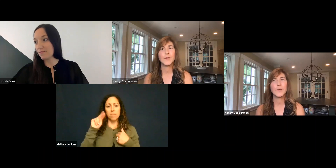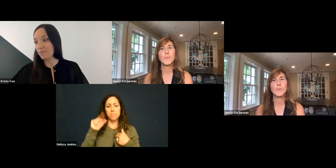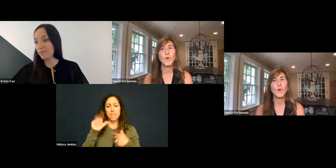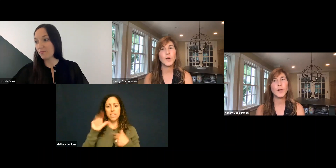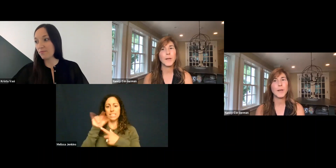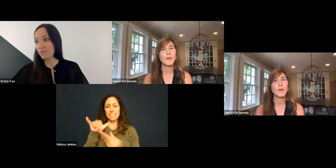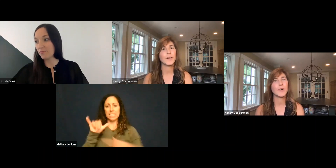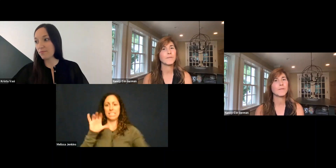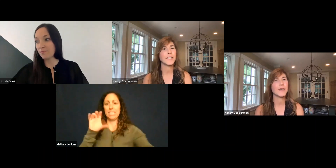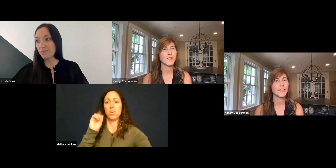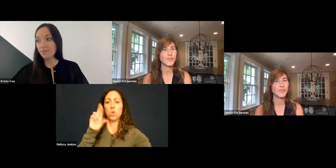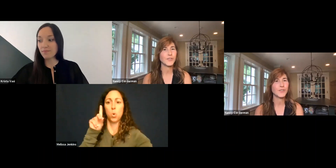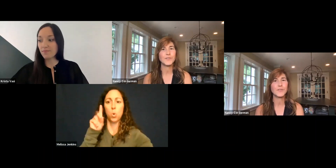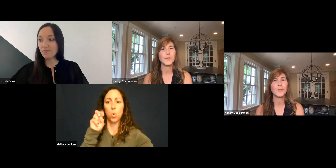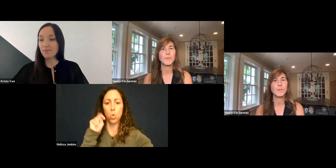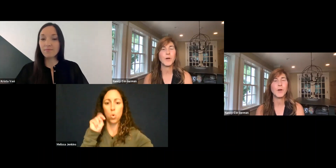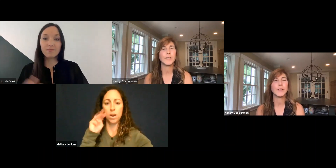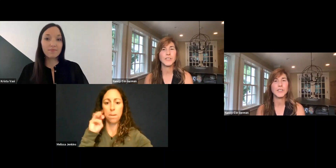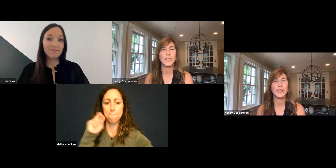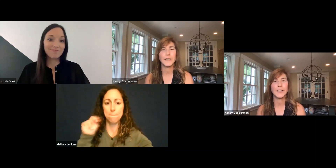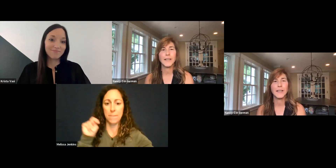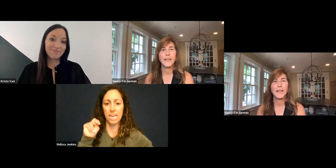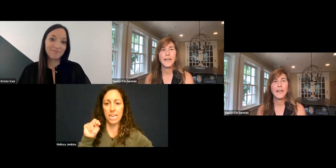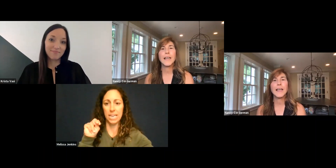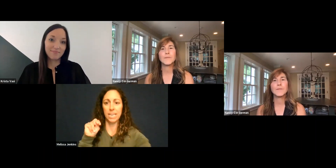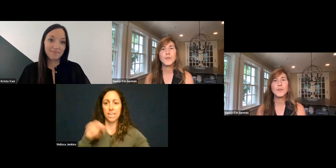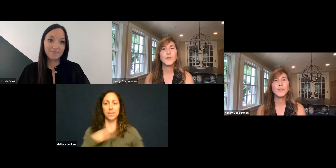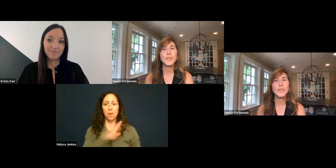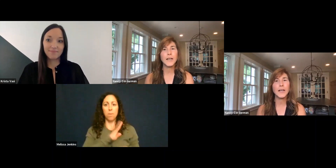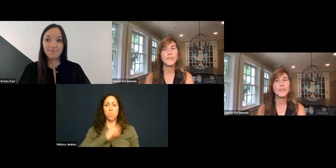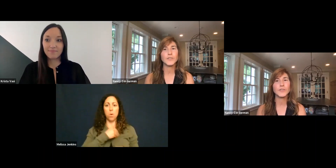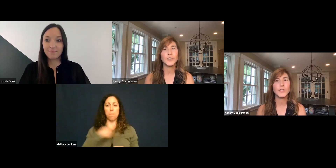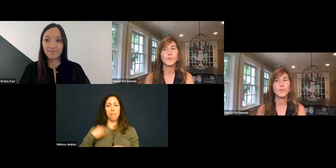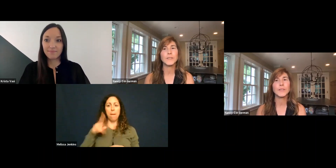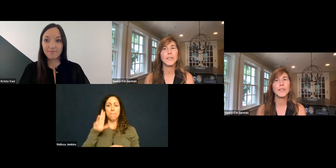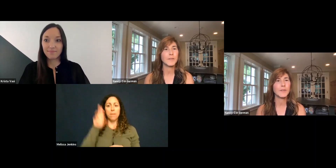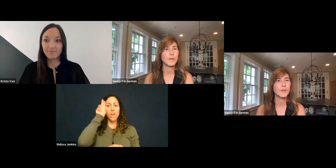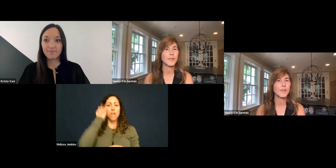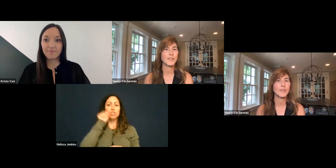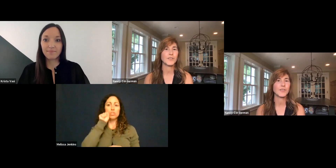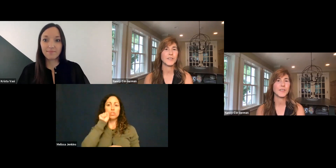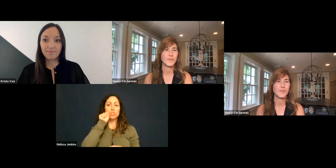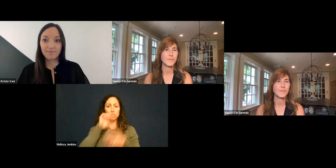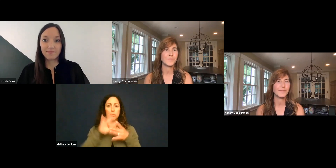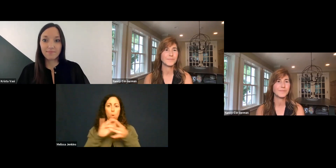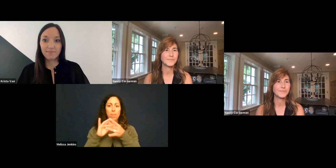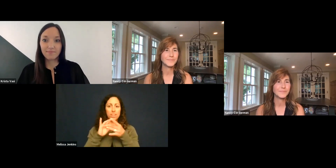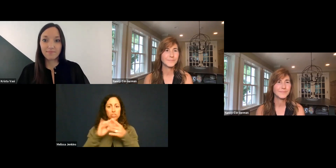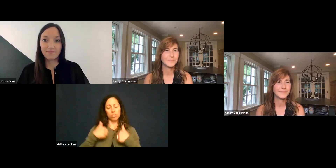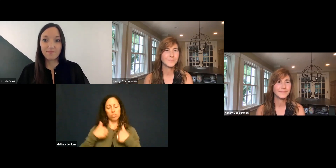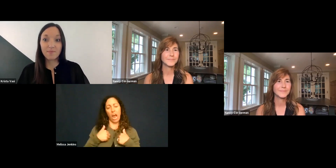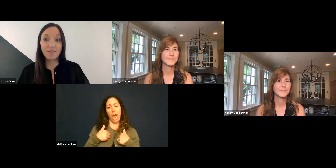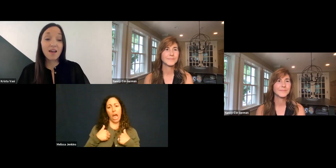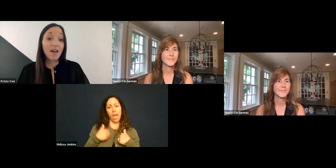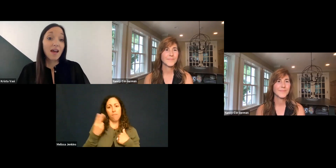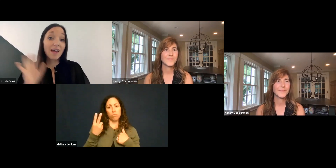and a board member of the Usher Syndrome Coalition. I have two young adult children living with Usher syndrome.